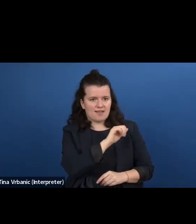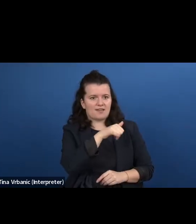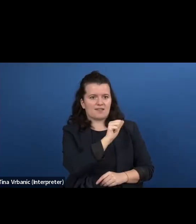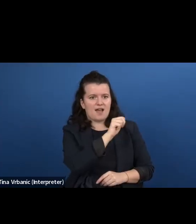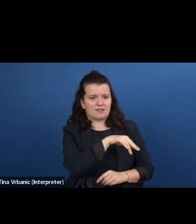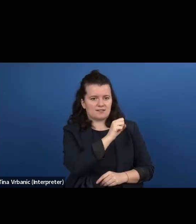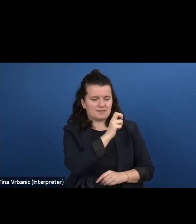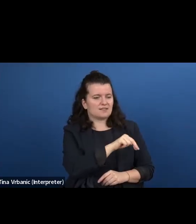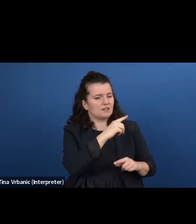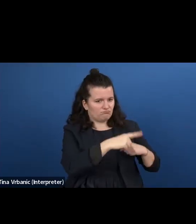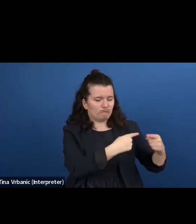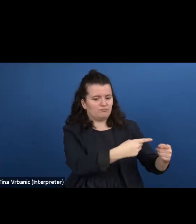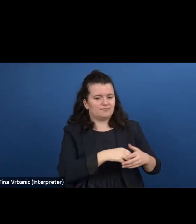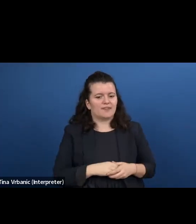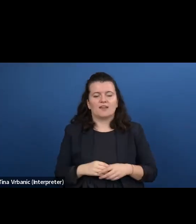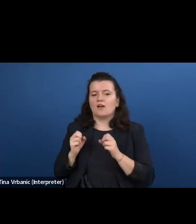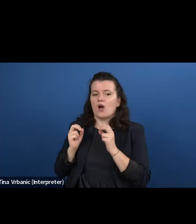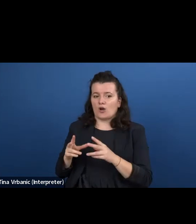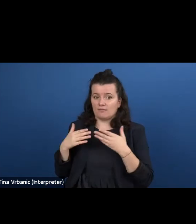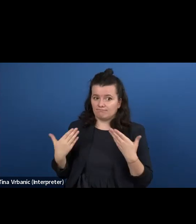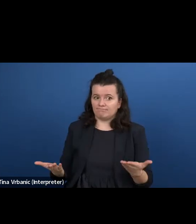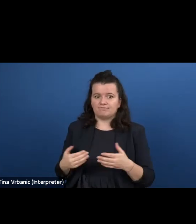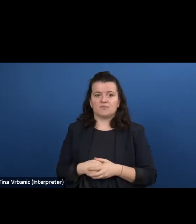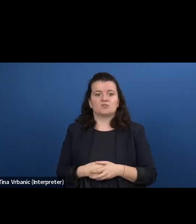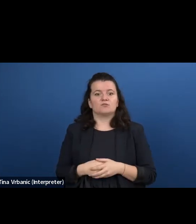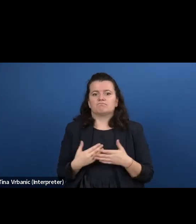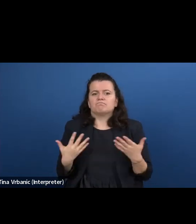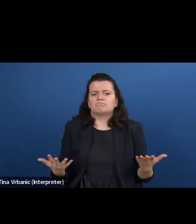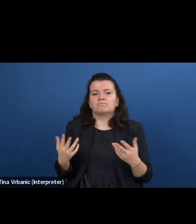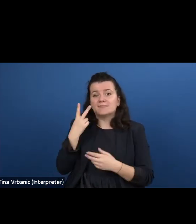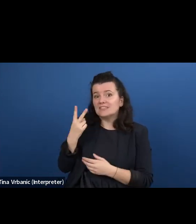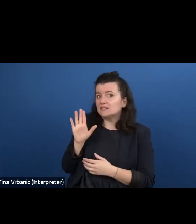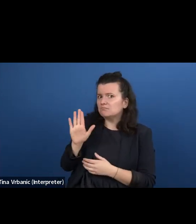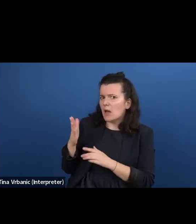of women with disabilities has included in its work agenda